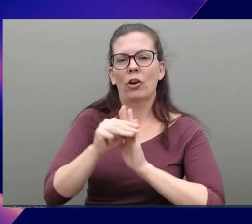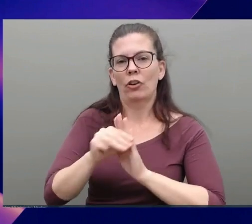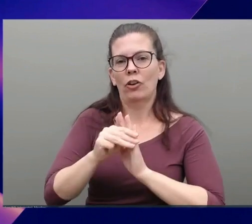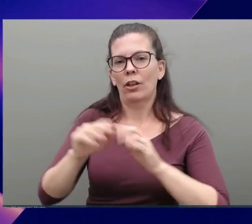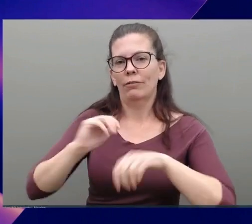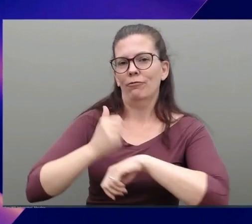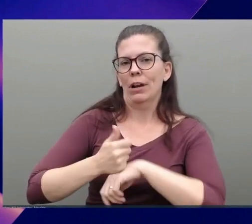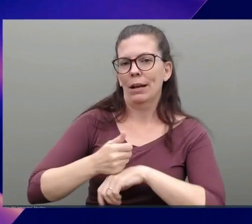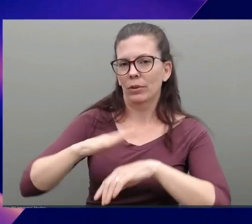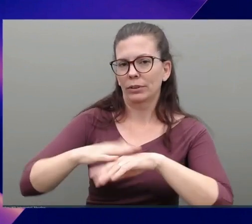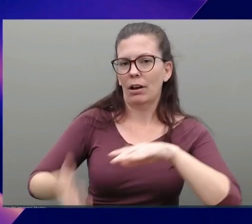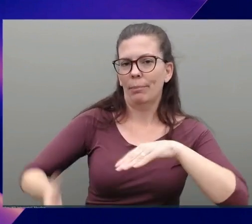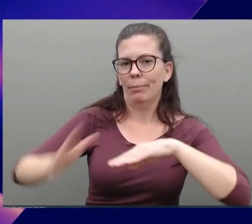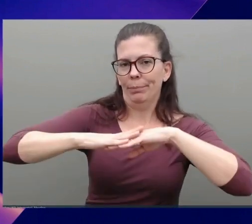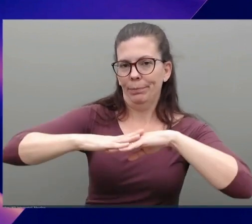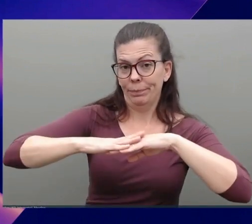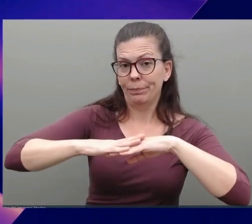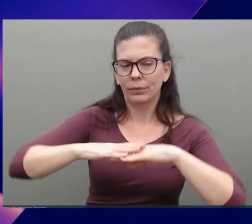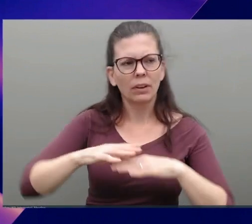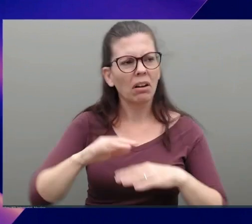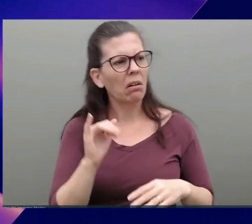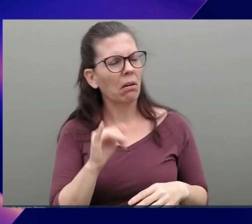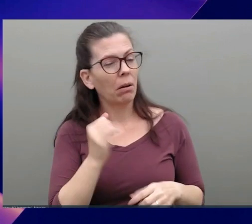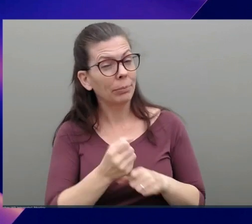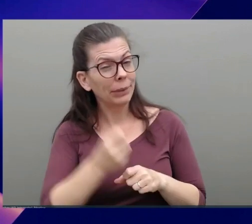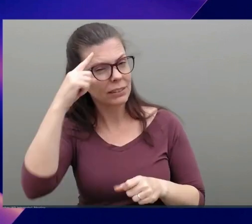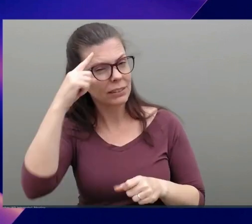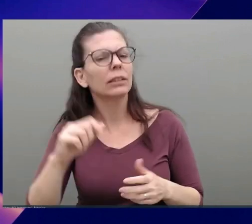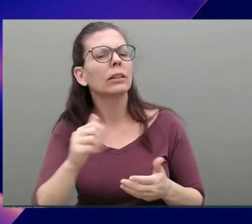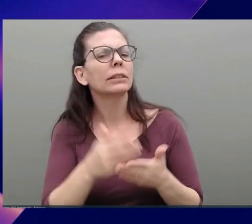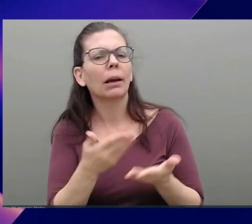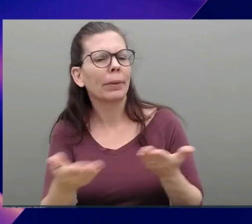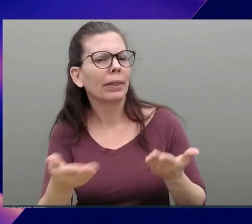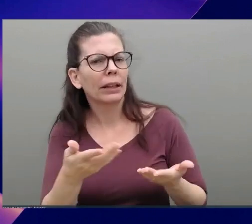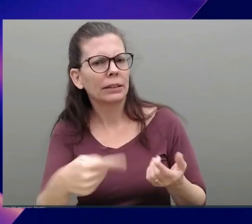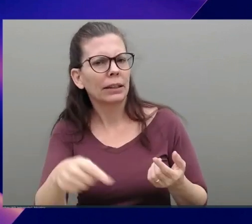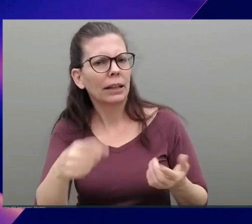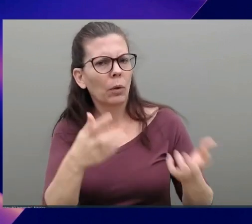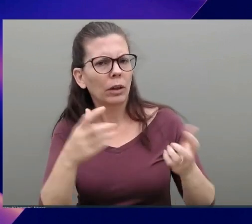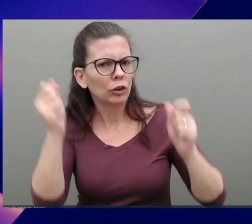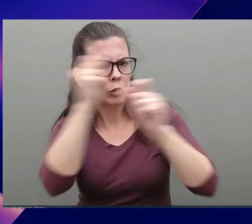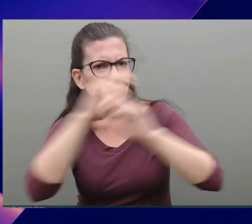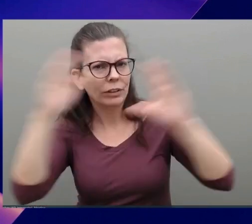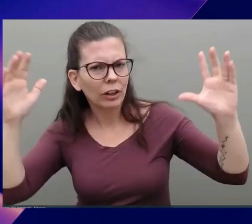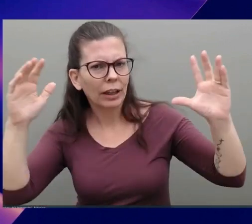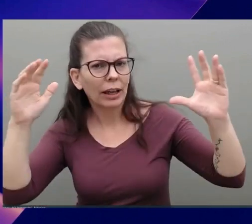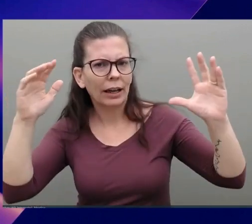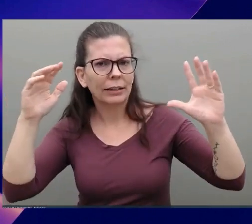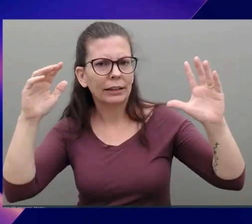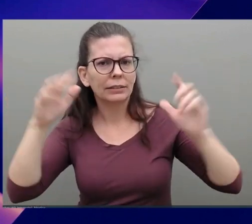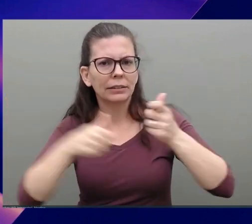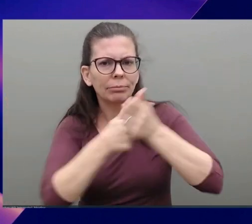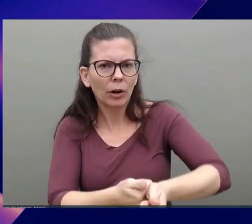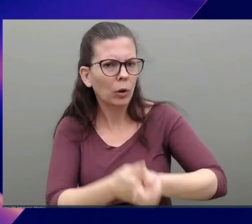All right, so what are some of the things that they might want to visualize and monitor? Can you maybe unpack that for us? Yeah.